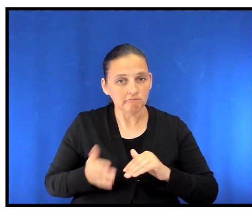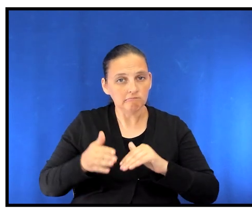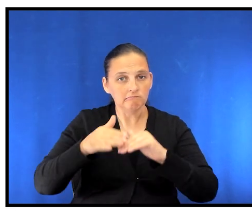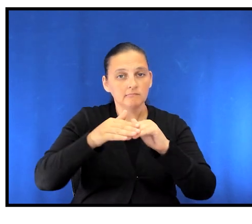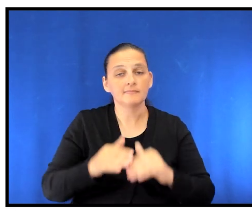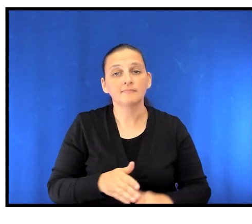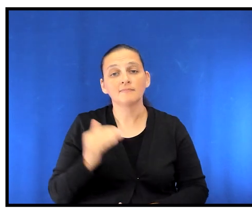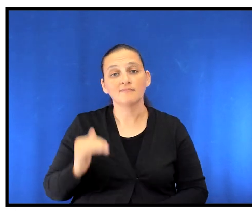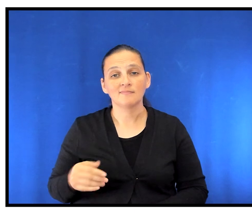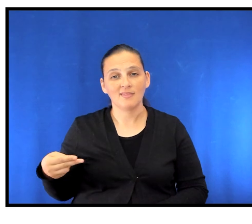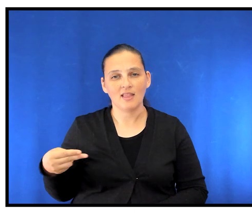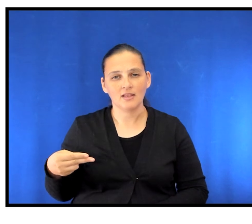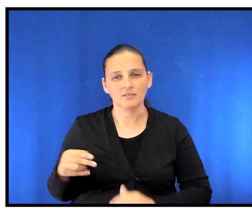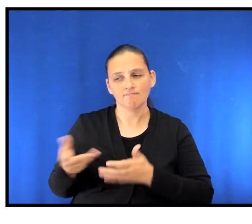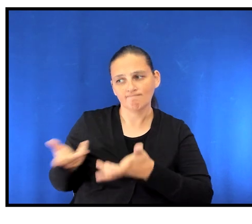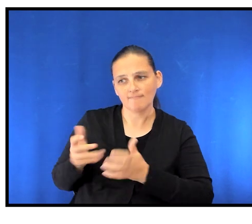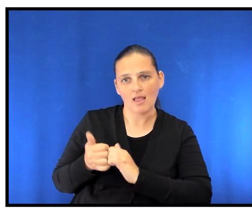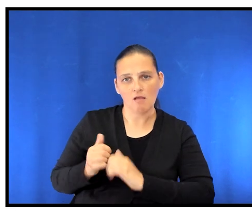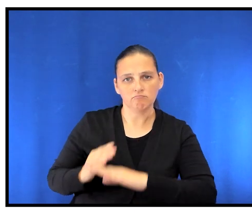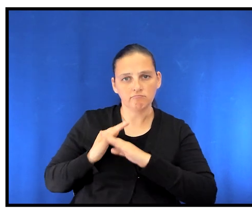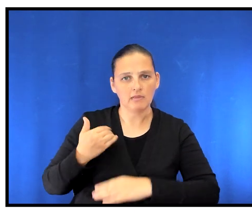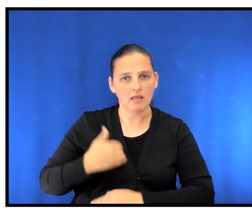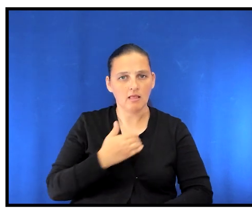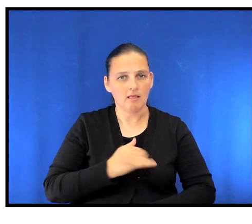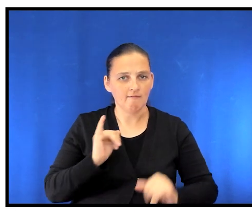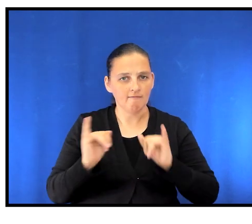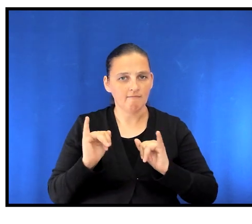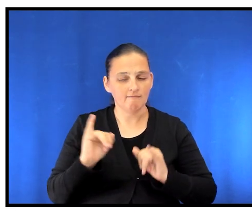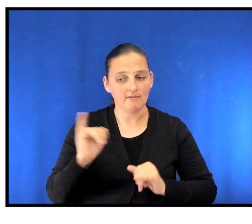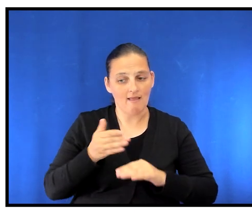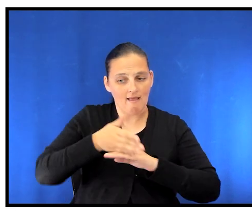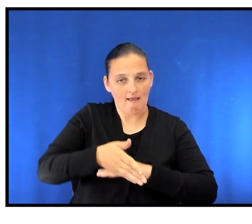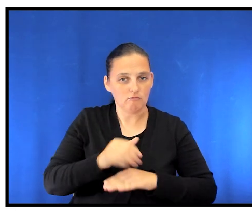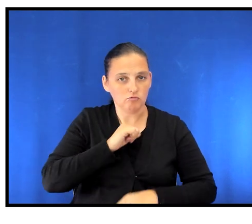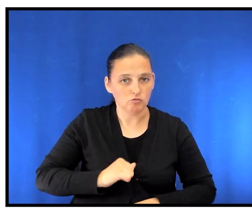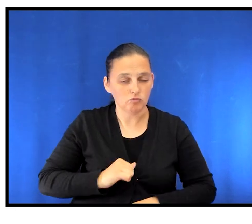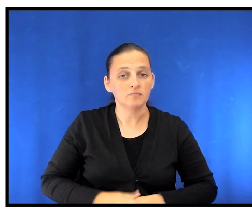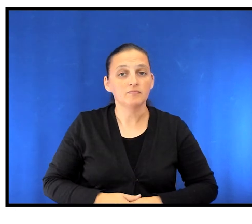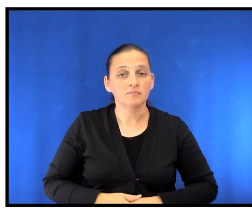about how to prevent lung infections after surgery. To do your deep breathing exercises,